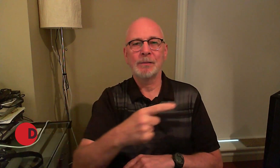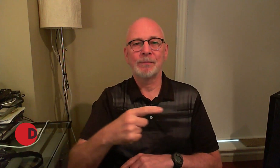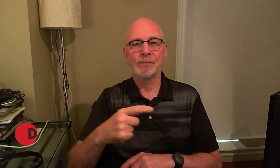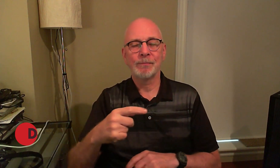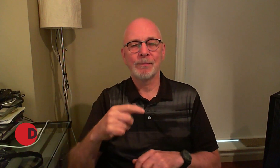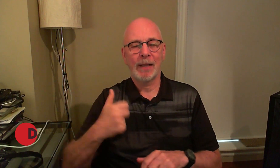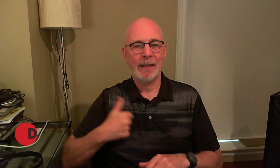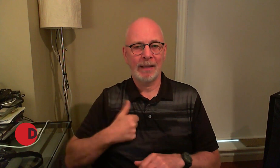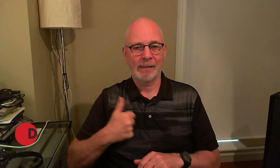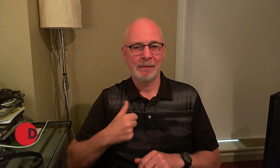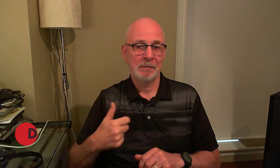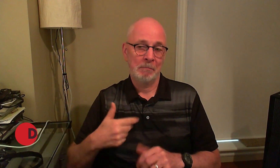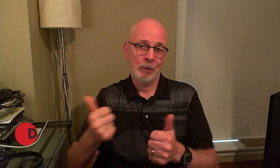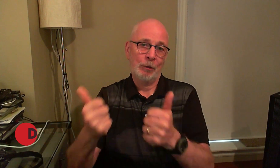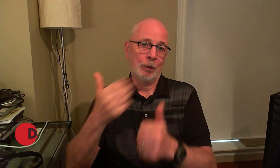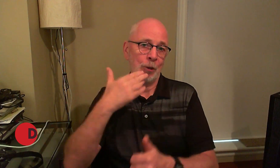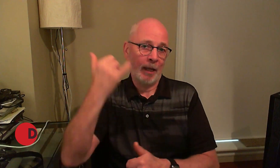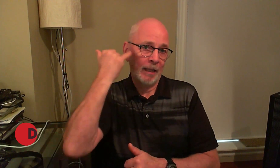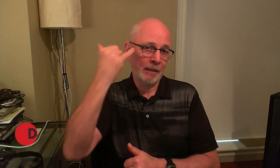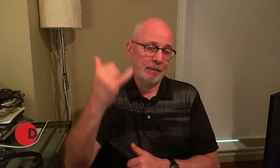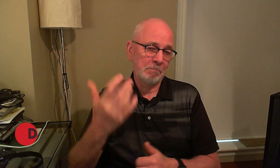I think it is a great idea.